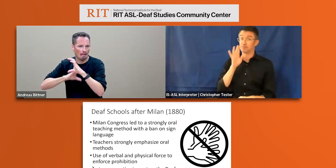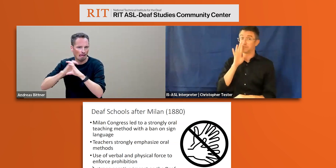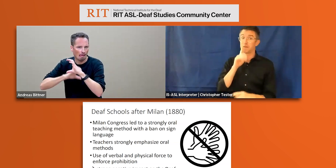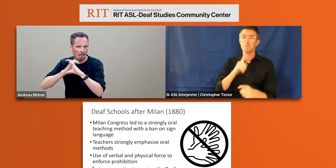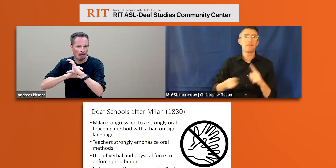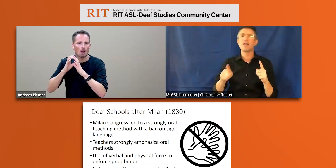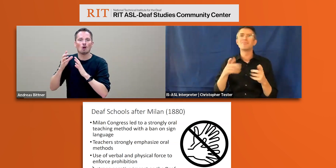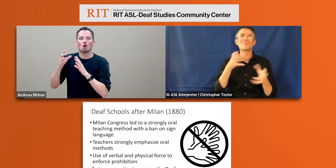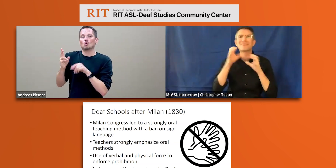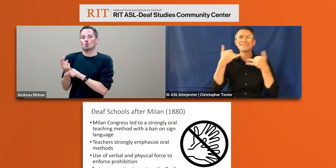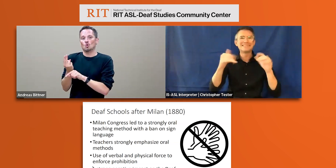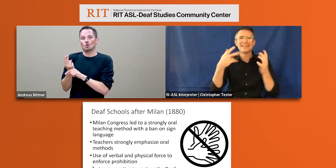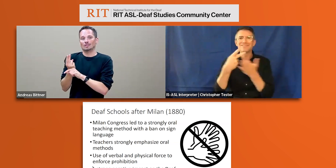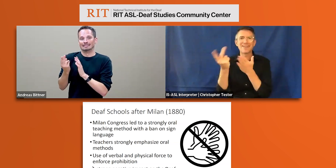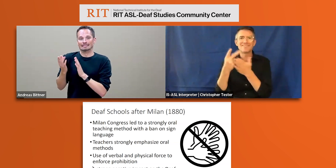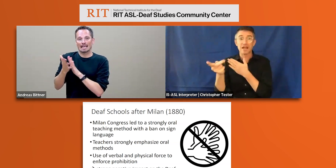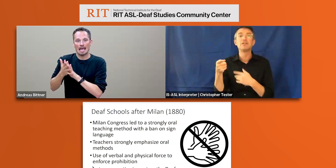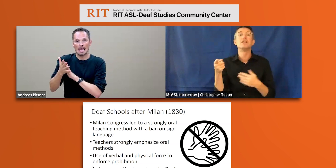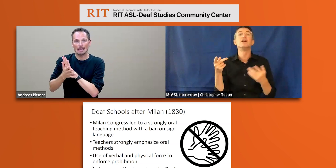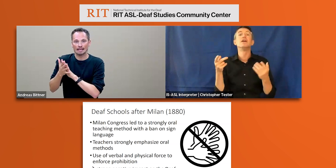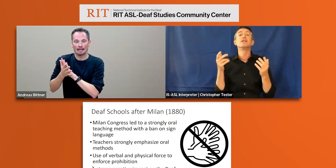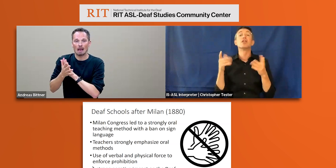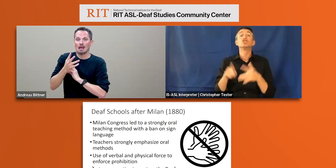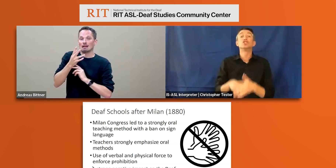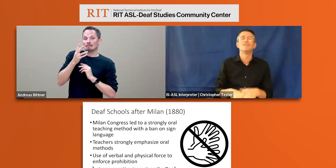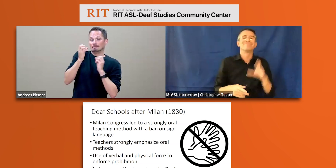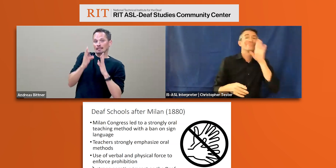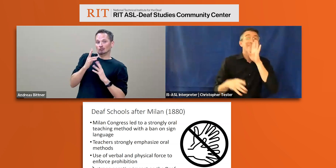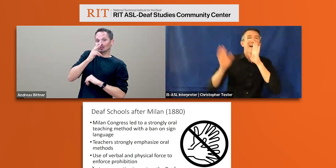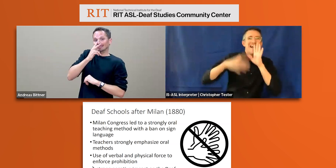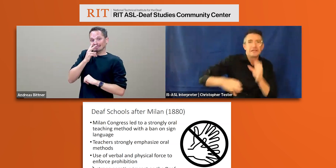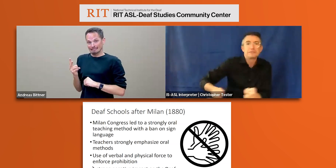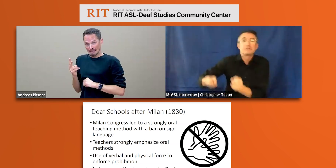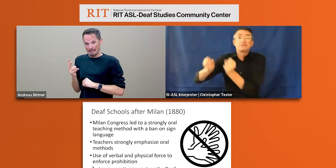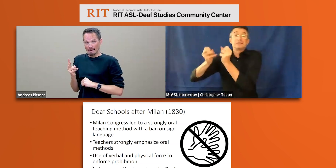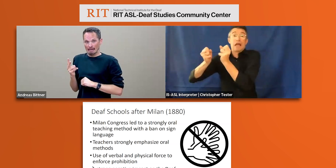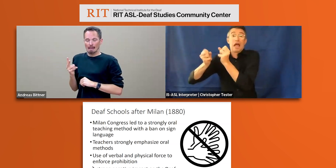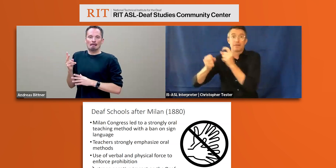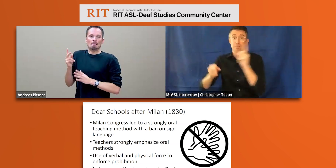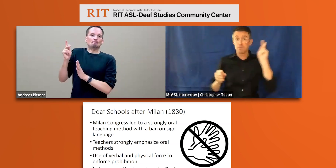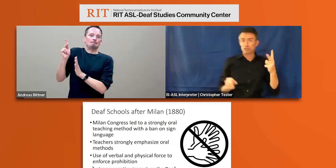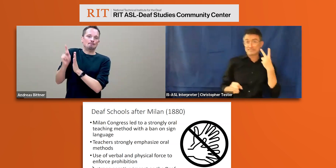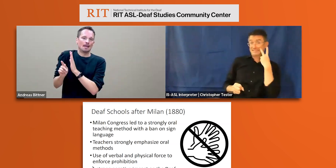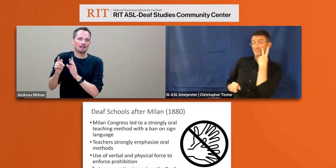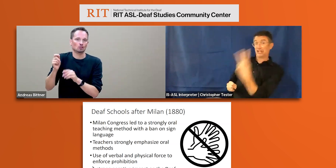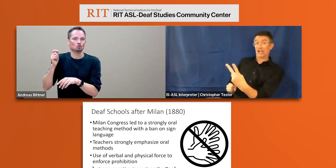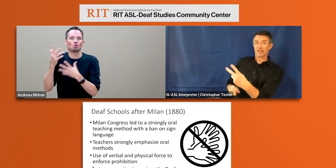if someone spoke but still couldn't understand